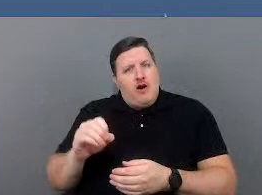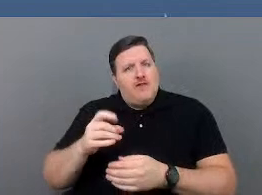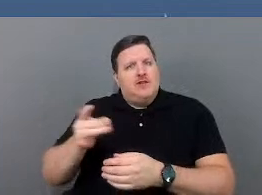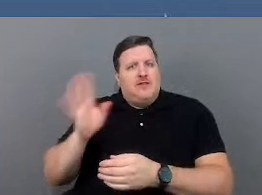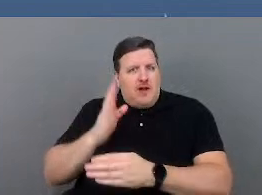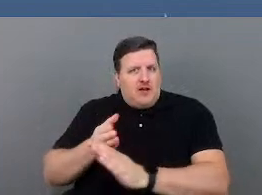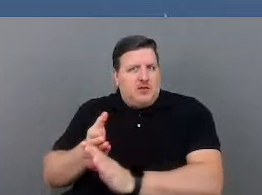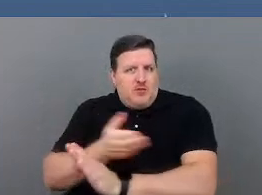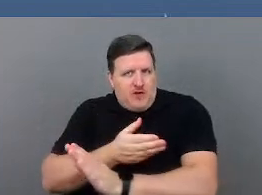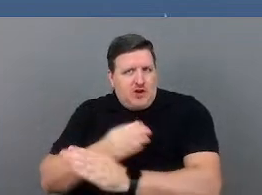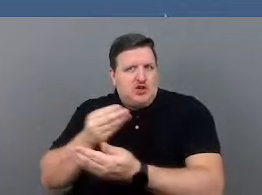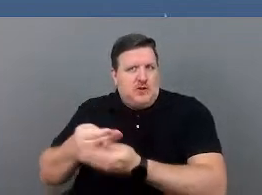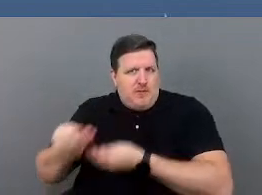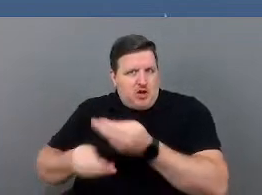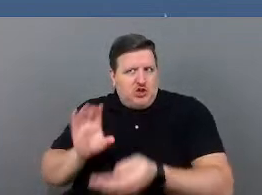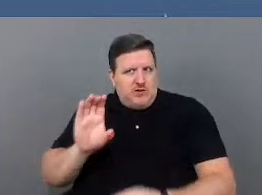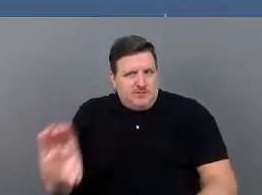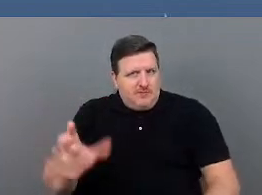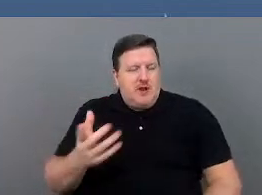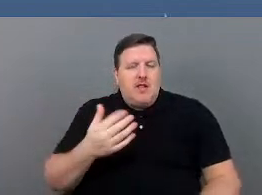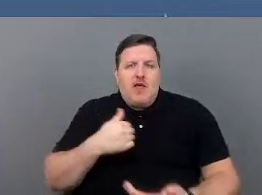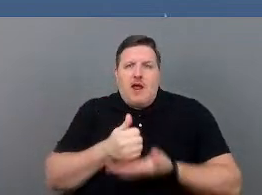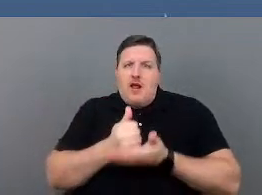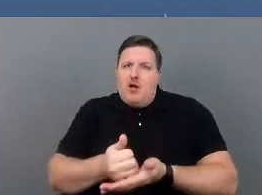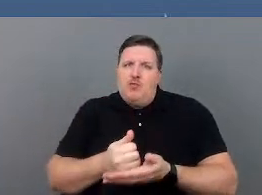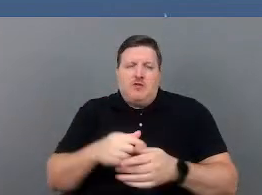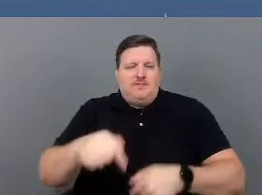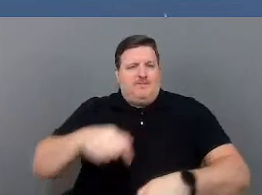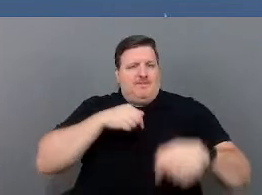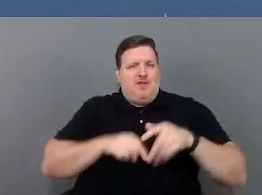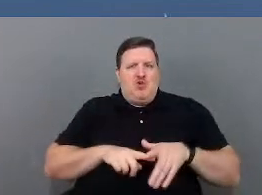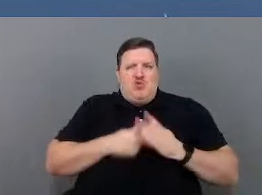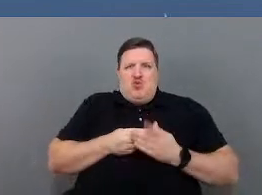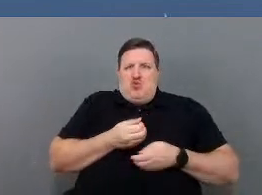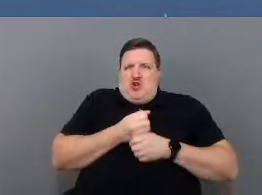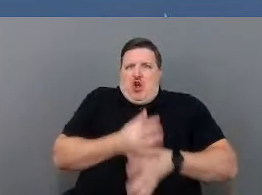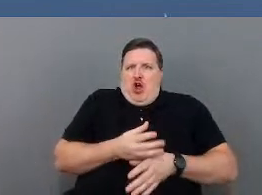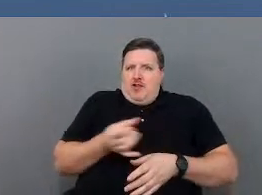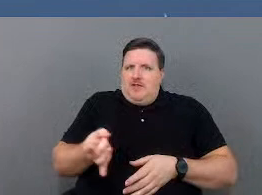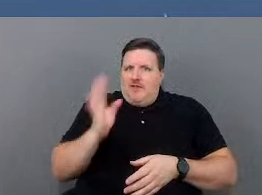THIS IS ONE MEASURE BUT WE NEED SO MUCH MORE. AN INCREASE TO THE POLICE BUDGET FEELS LIKE A DISMISS AL